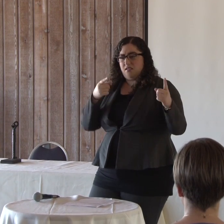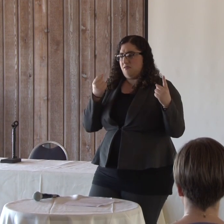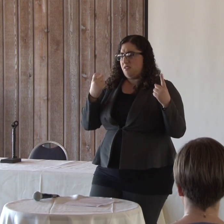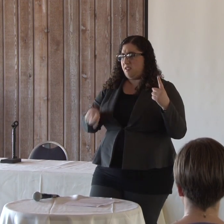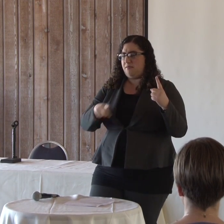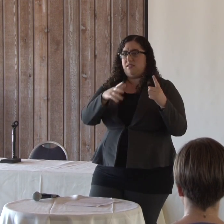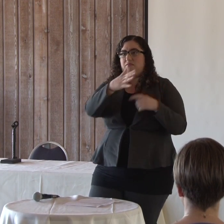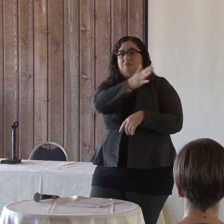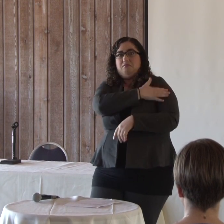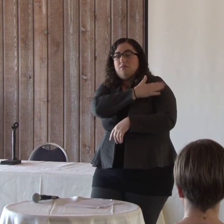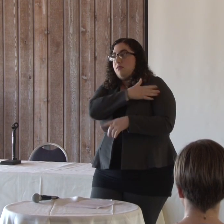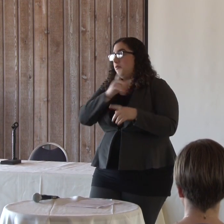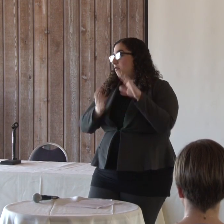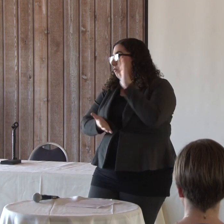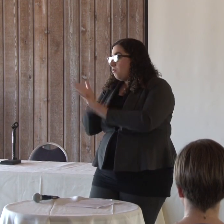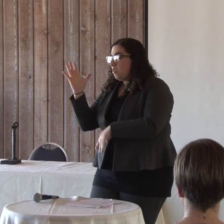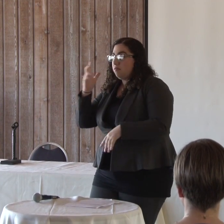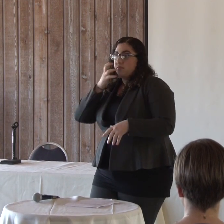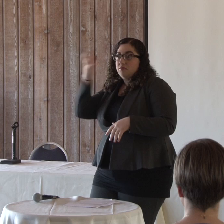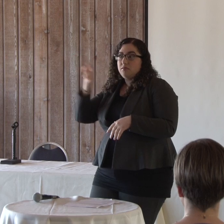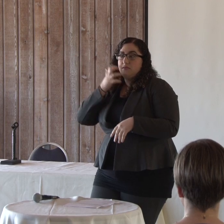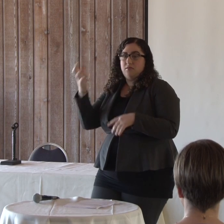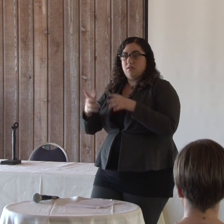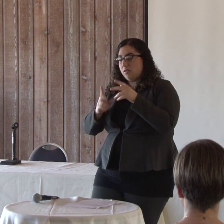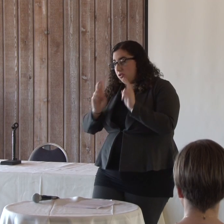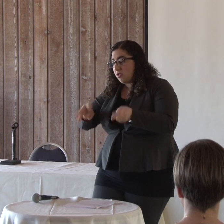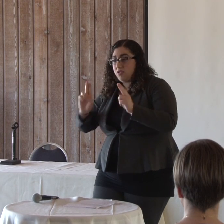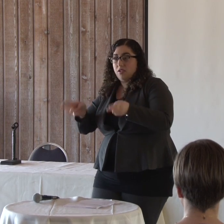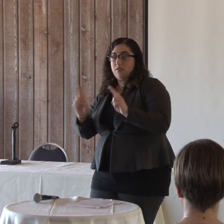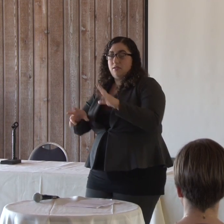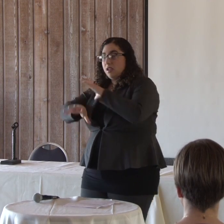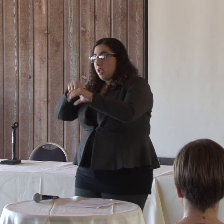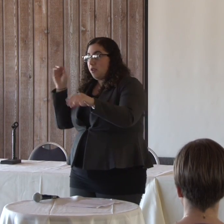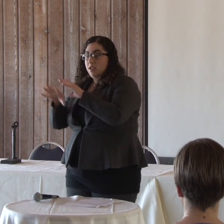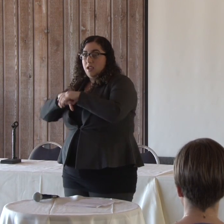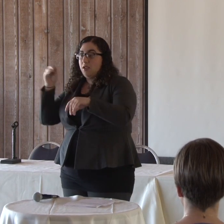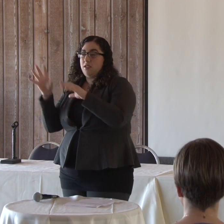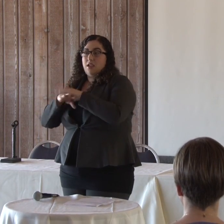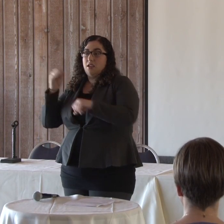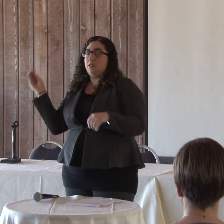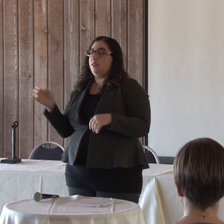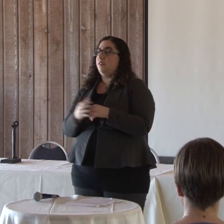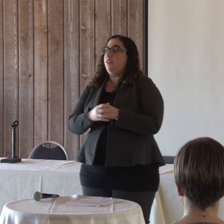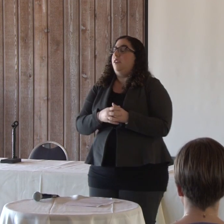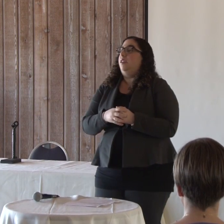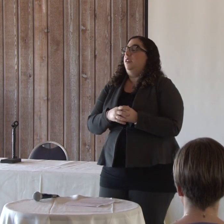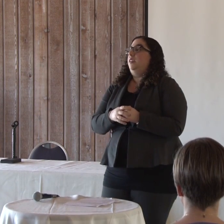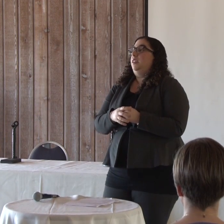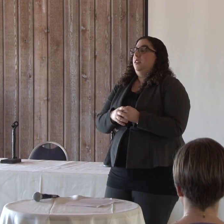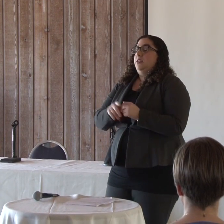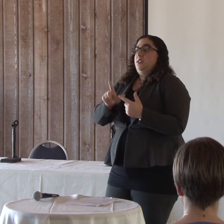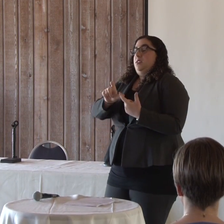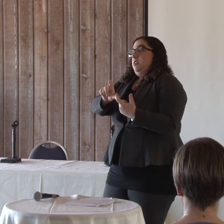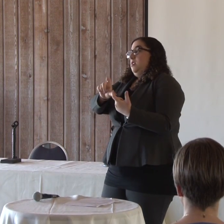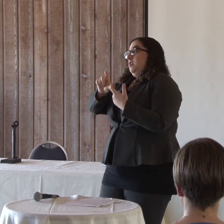going on. And the little girl's father called her. And said we have to